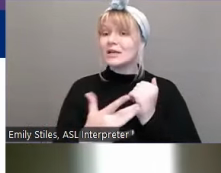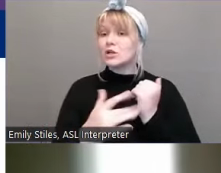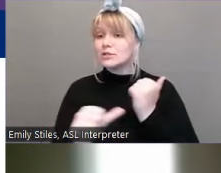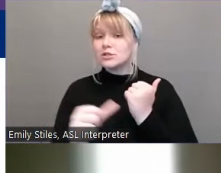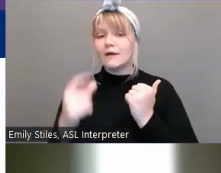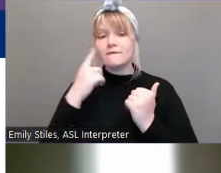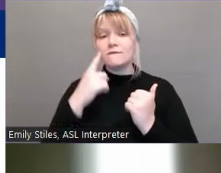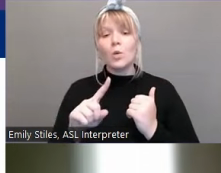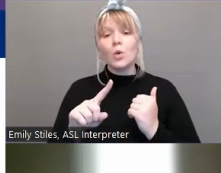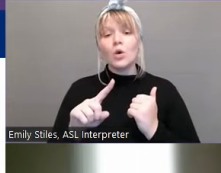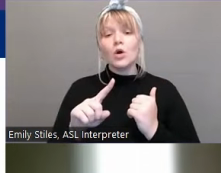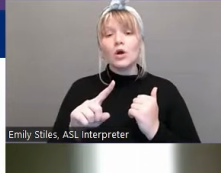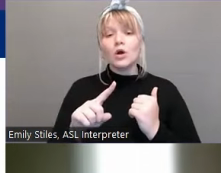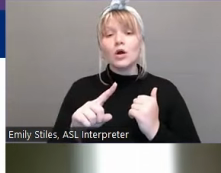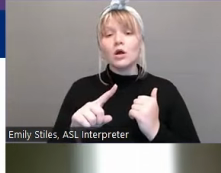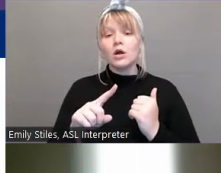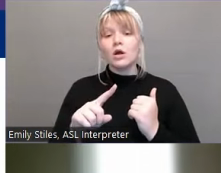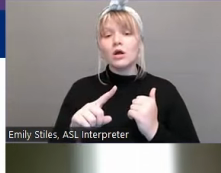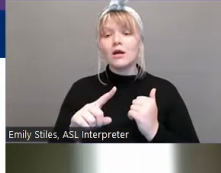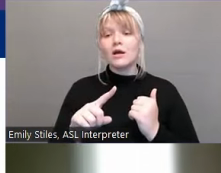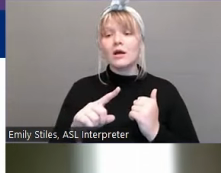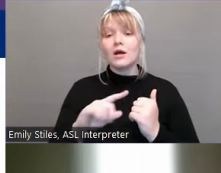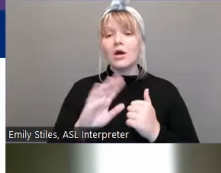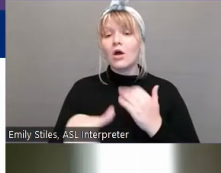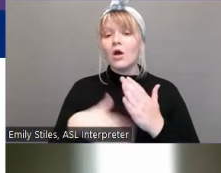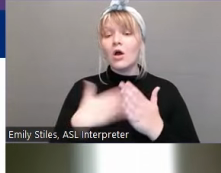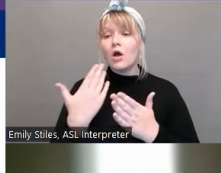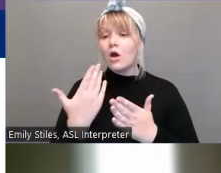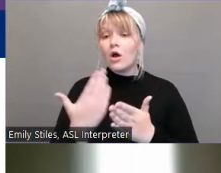I apologize I do tend to speak a little bit quickly.